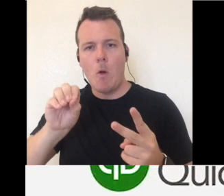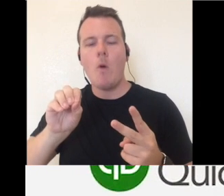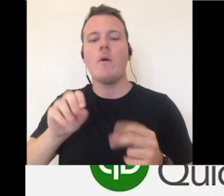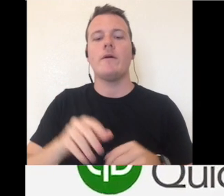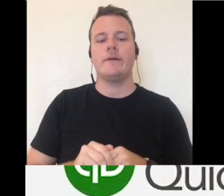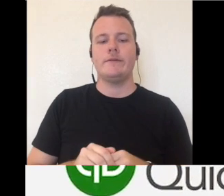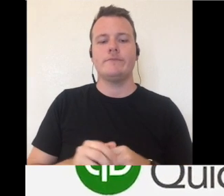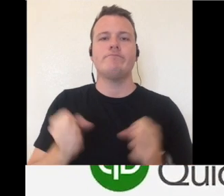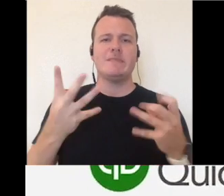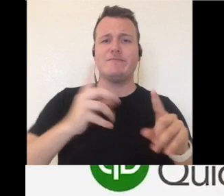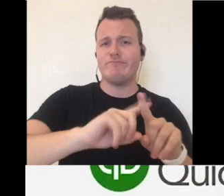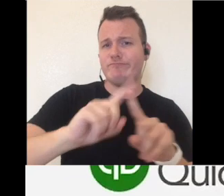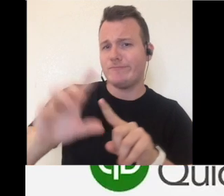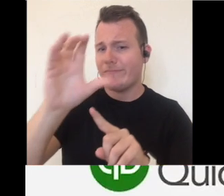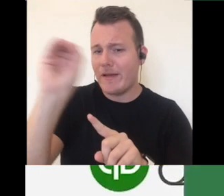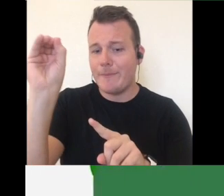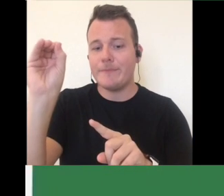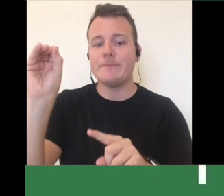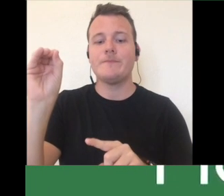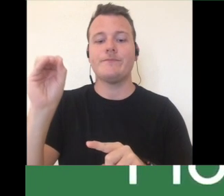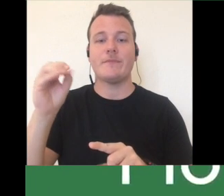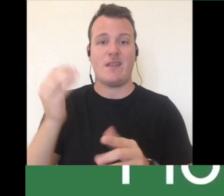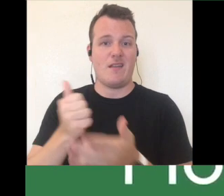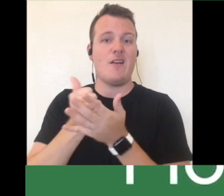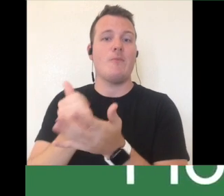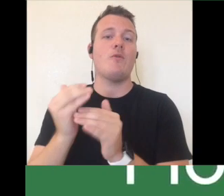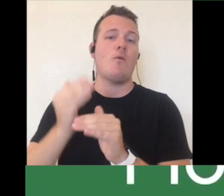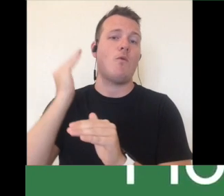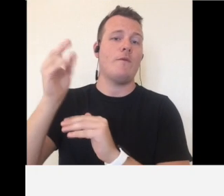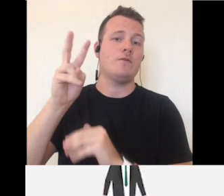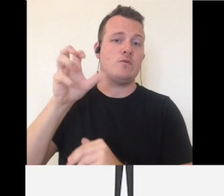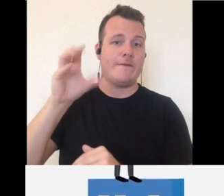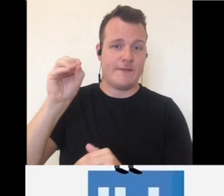like QuickBooks and Xero, can handle multiple companies and itself. More than